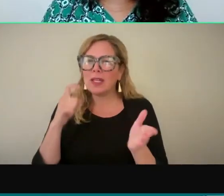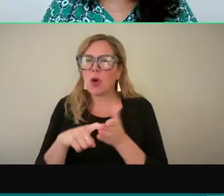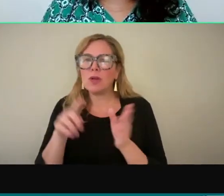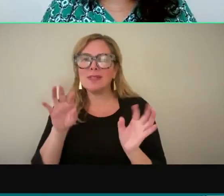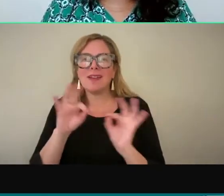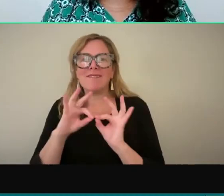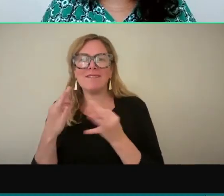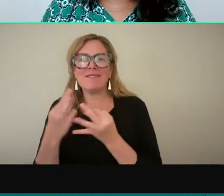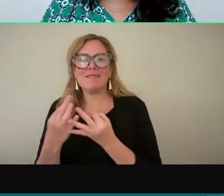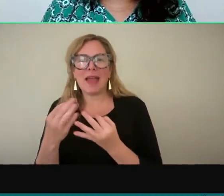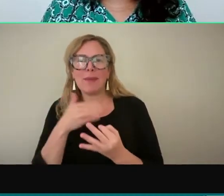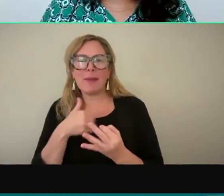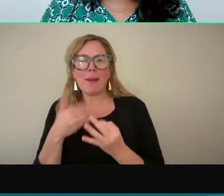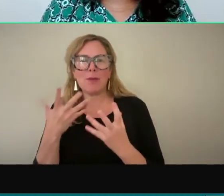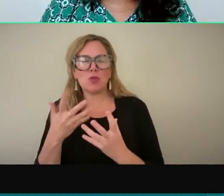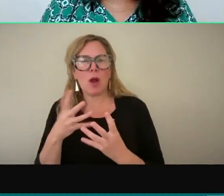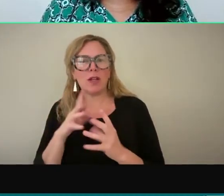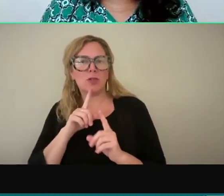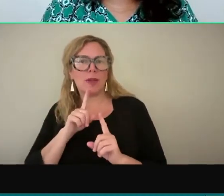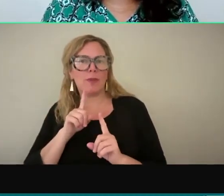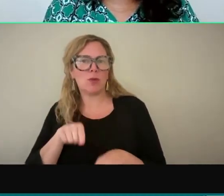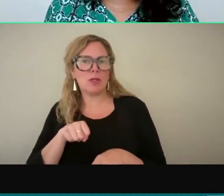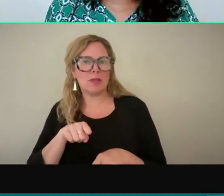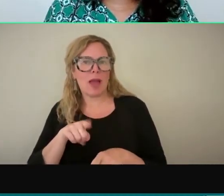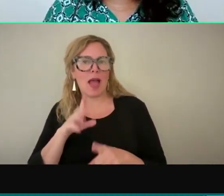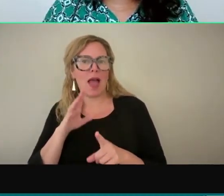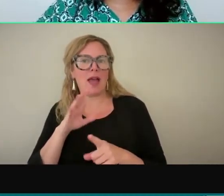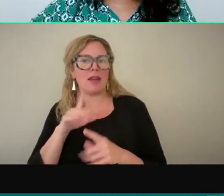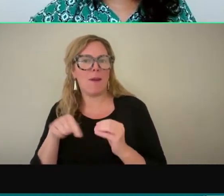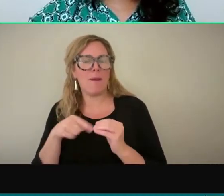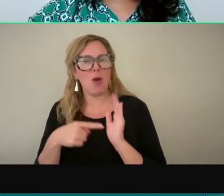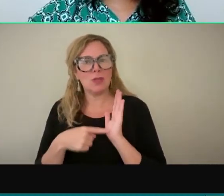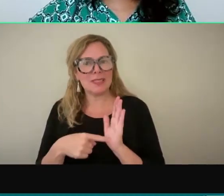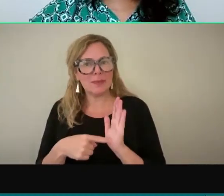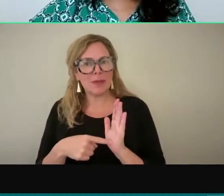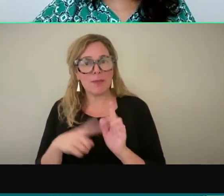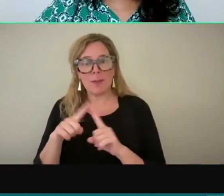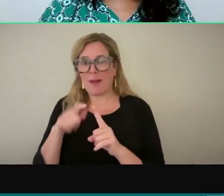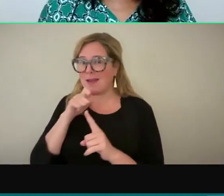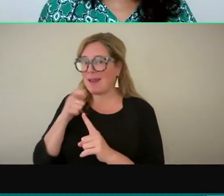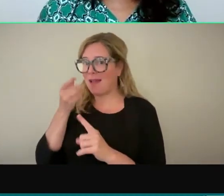about symptoms without their loved one knowing. Because many times people with dementia don't